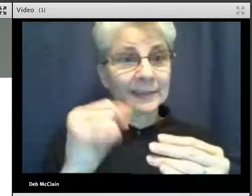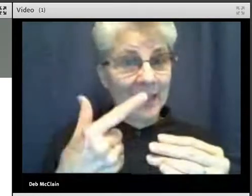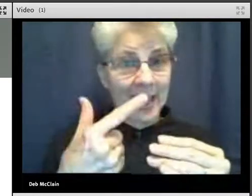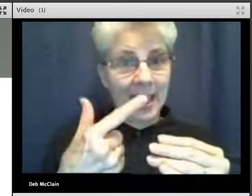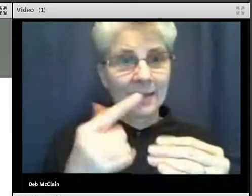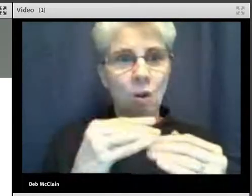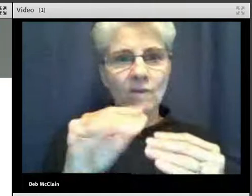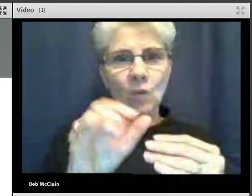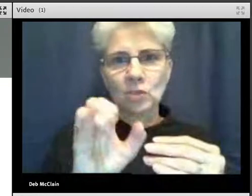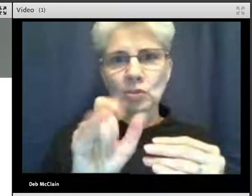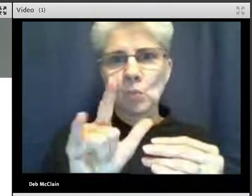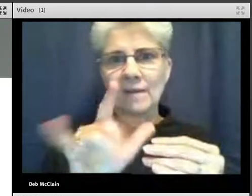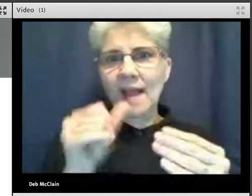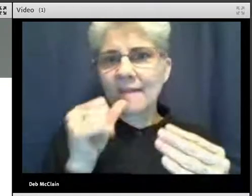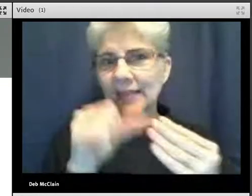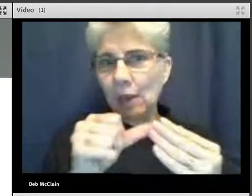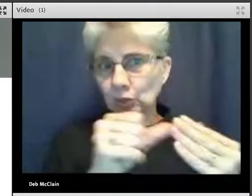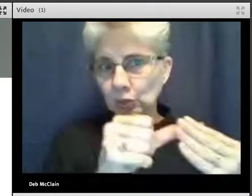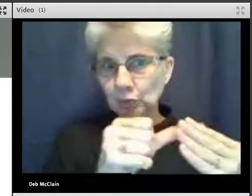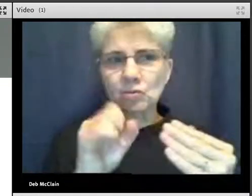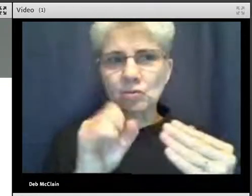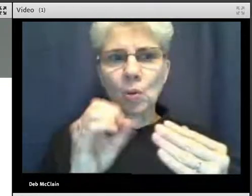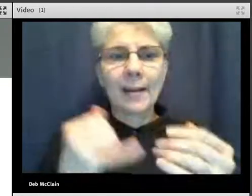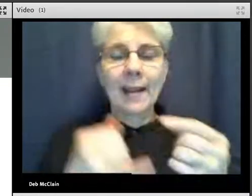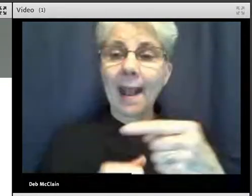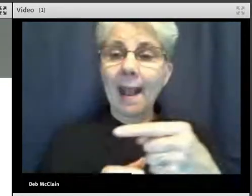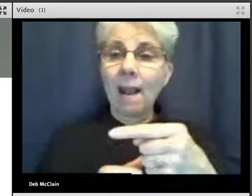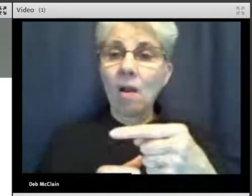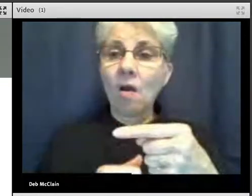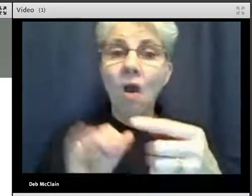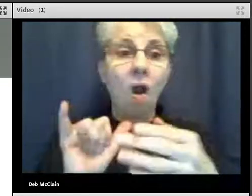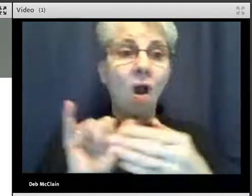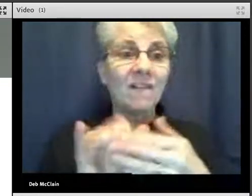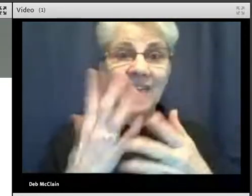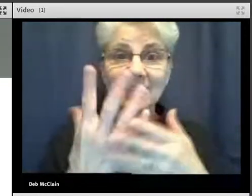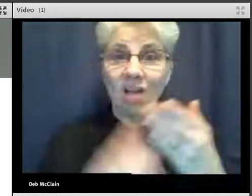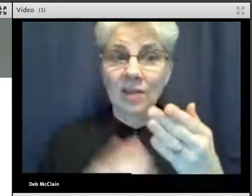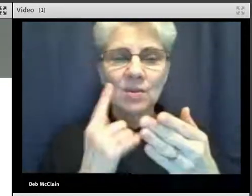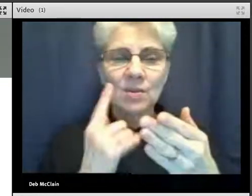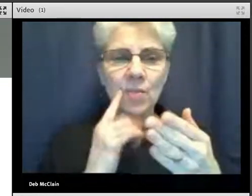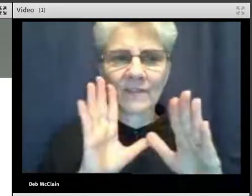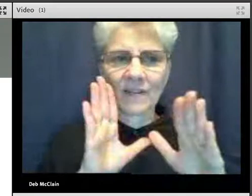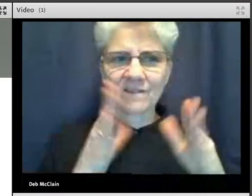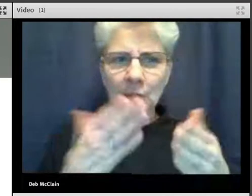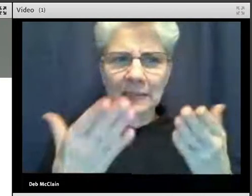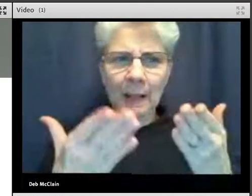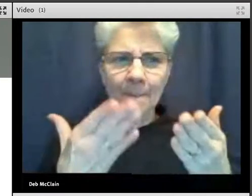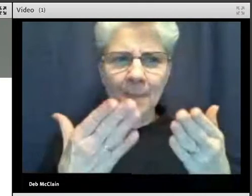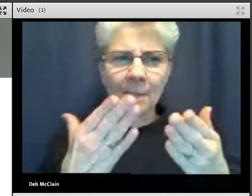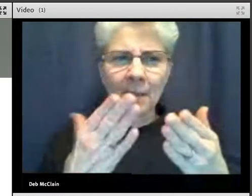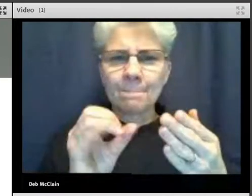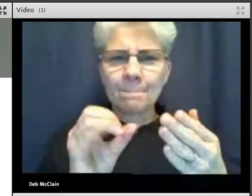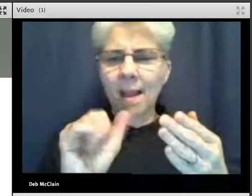for the alt-tag spacers -- over 125 characters, so right now all of that is lost. I'm going to have to focus.